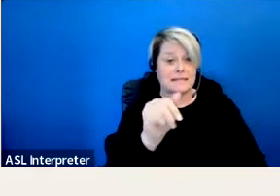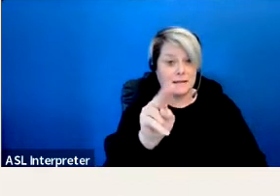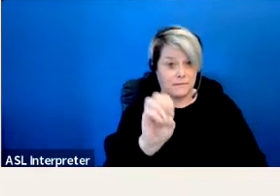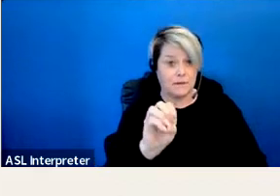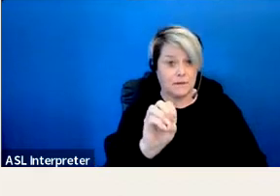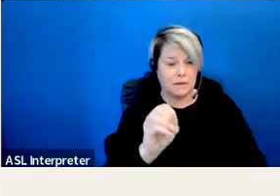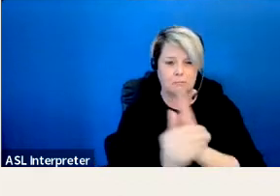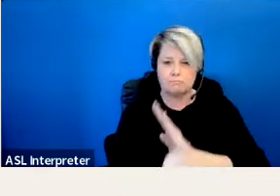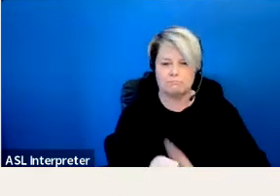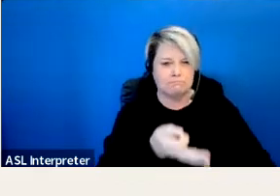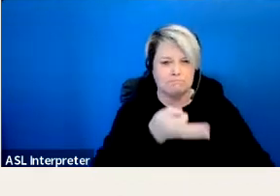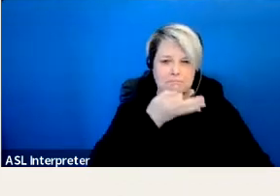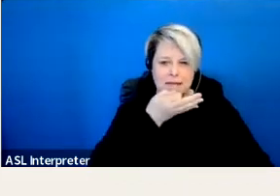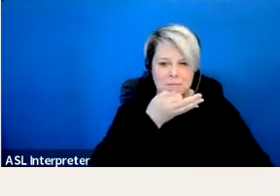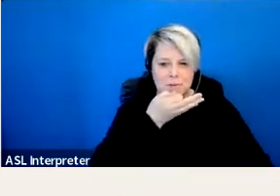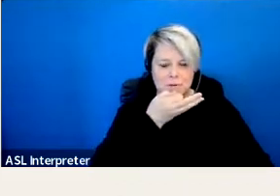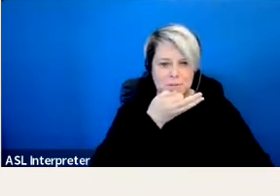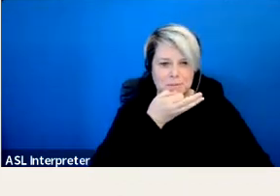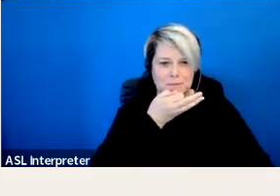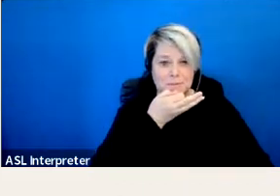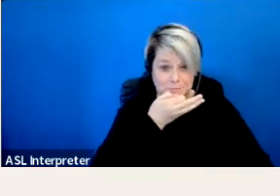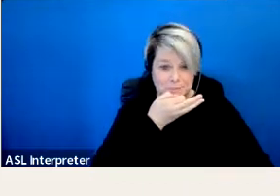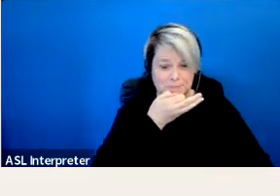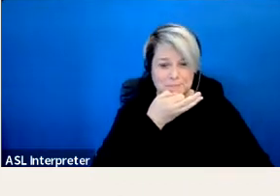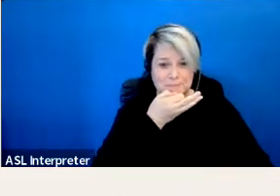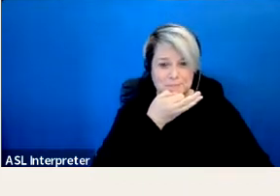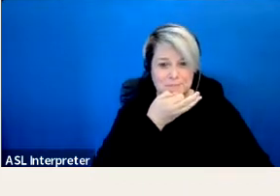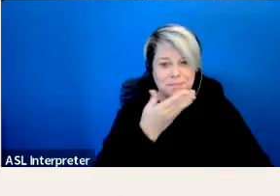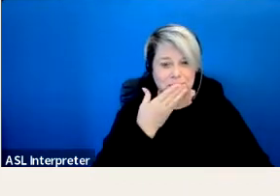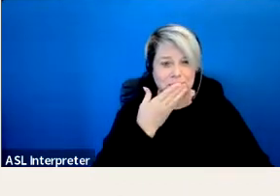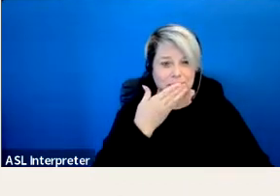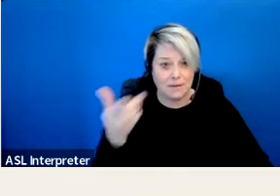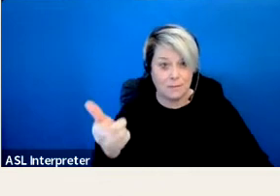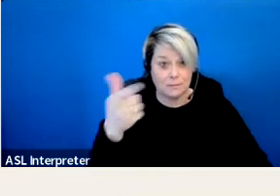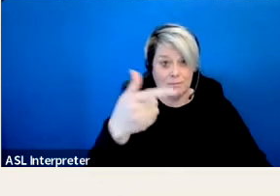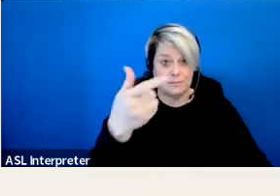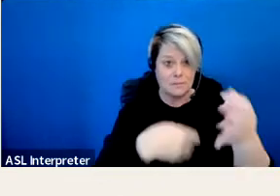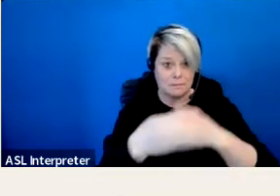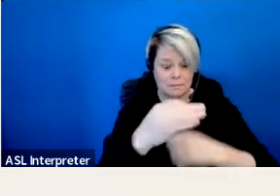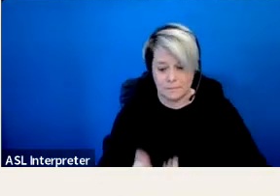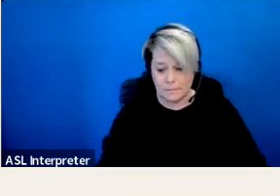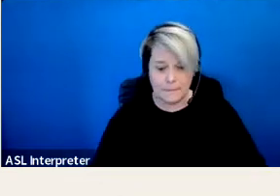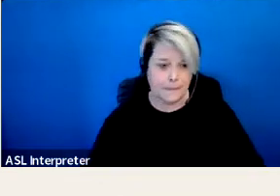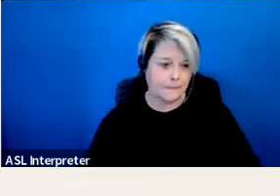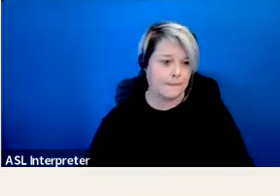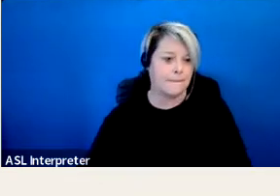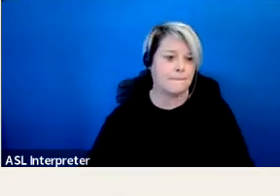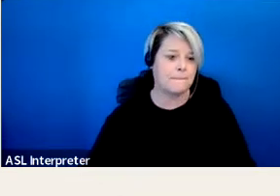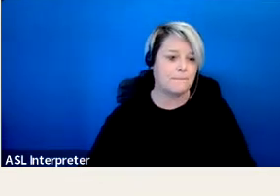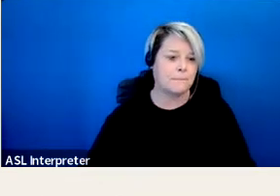So I'm going to term this over the Stephanie now, she is the expert so she is covering the next